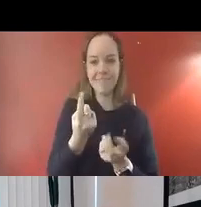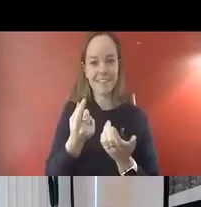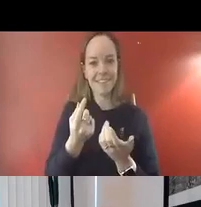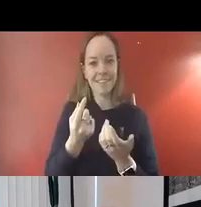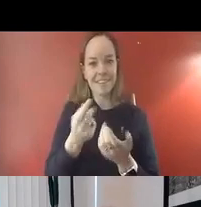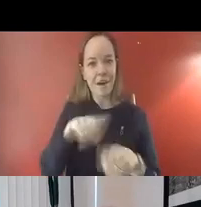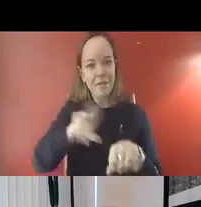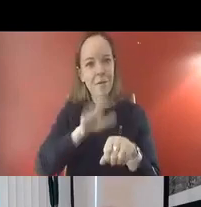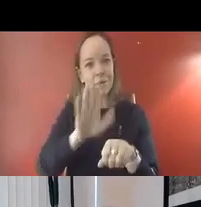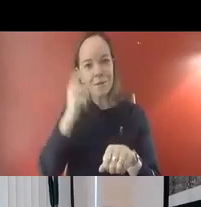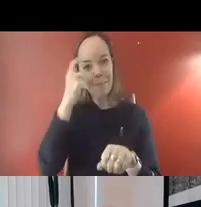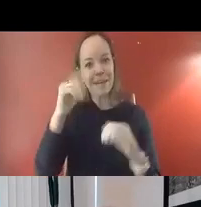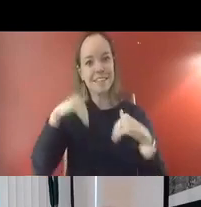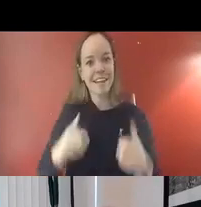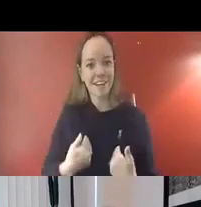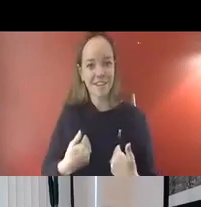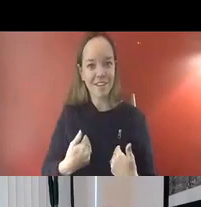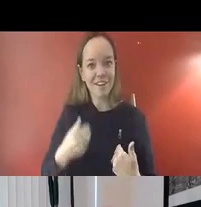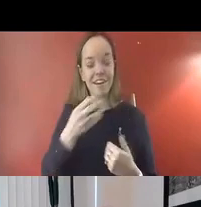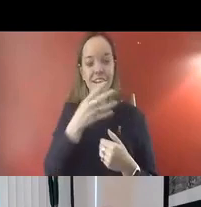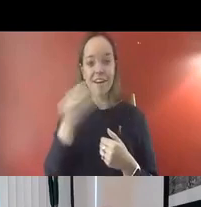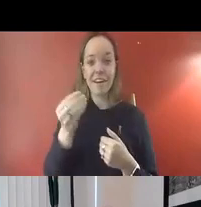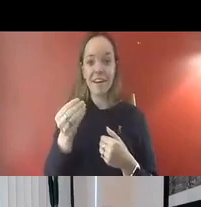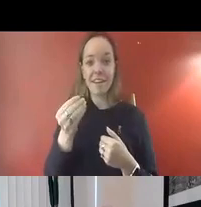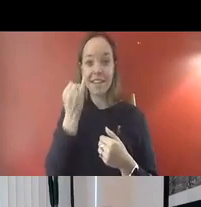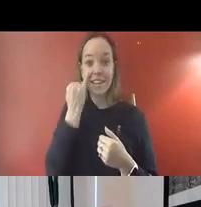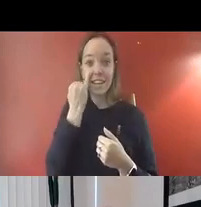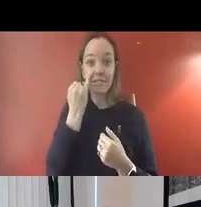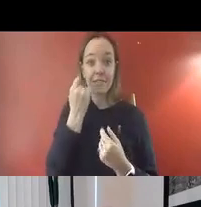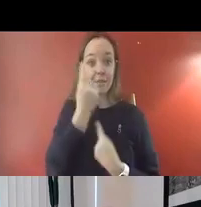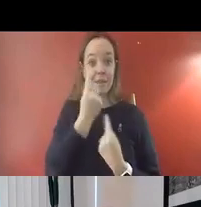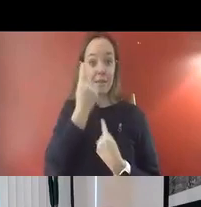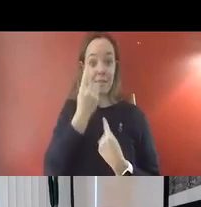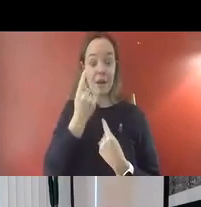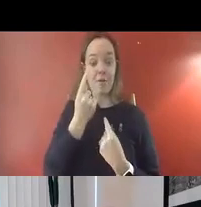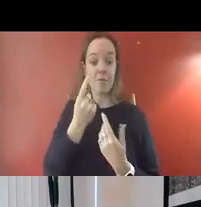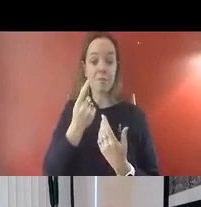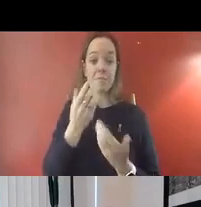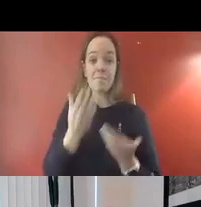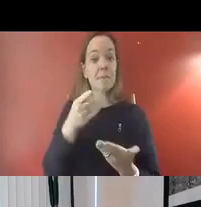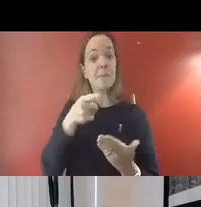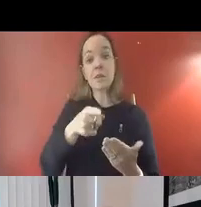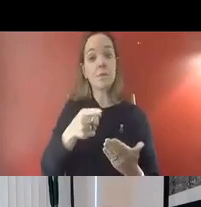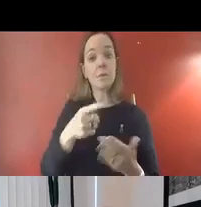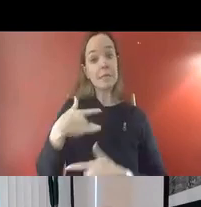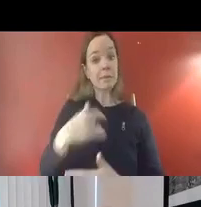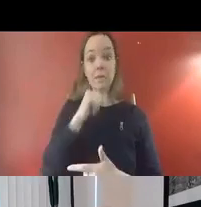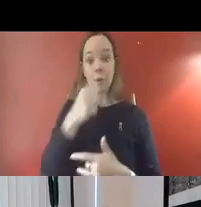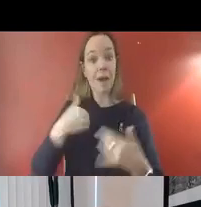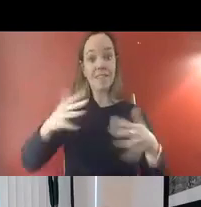then on top of that even if you yourself wonder our brains are tired, right? And are not prone to anxiety there's a lot then on top of that even if you yourself of free-falling anxiety around the world, are not prone to anxiety there's a lot